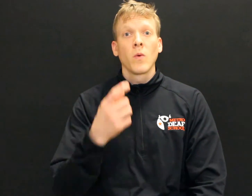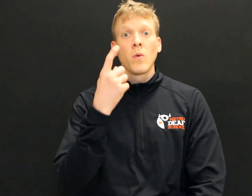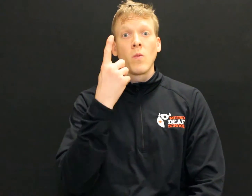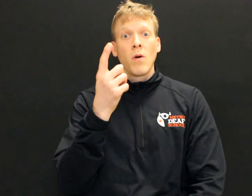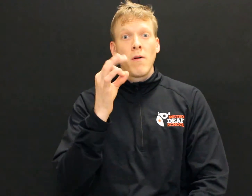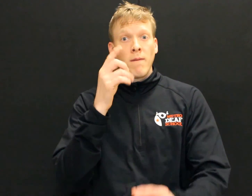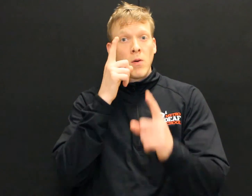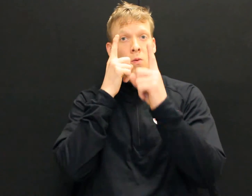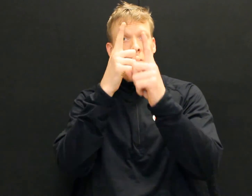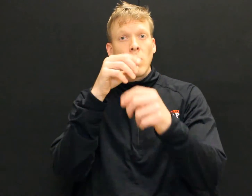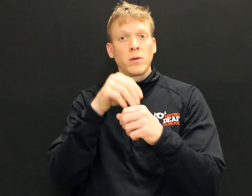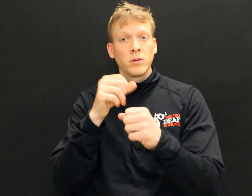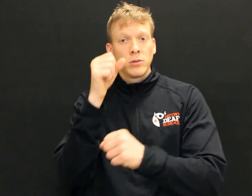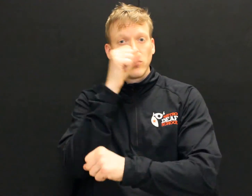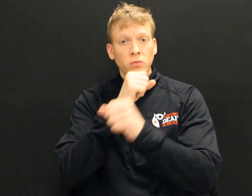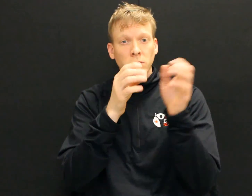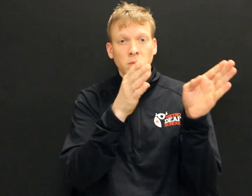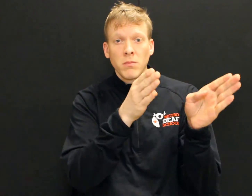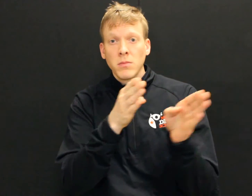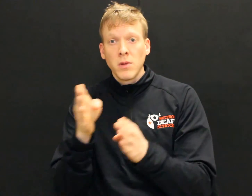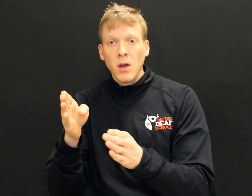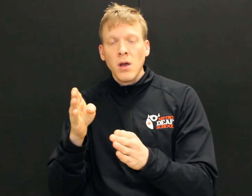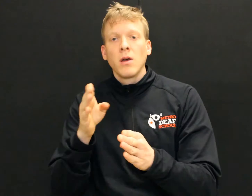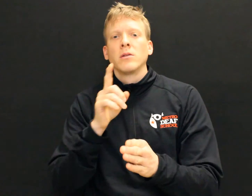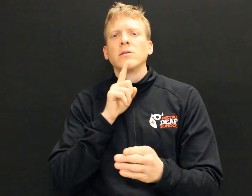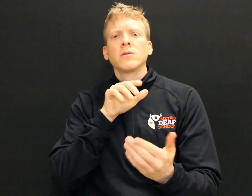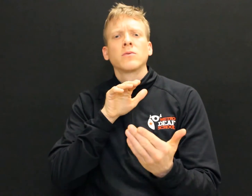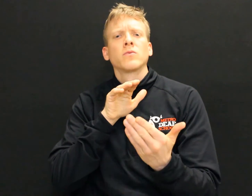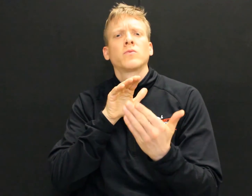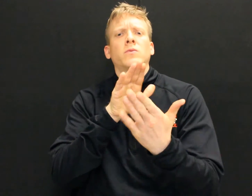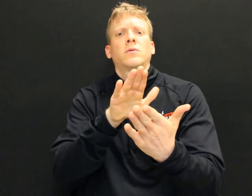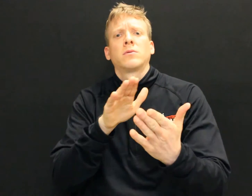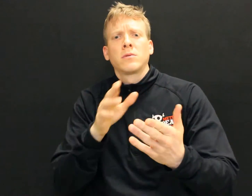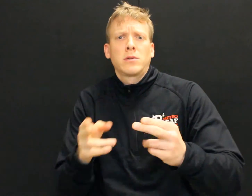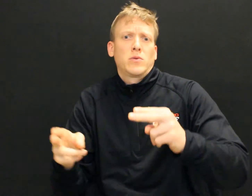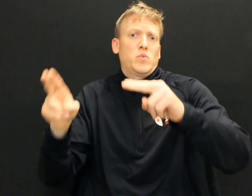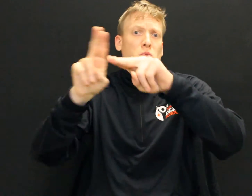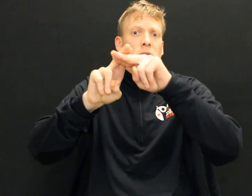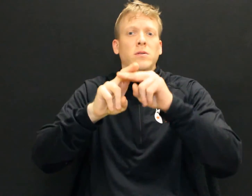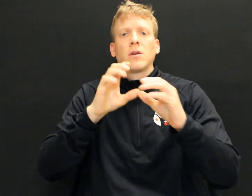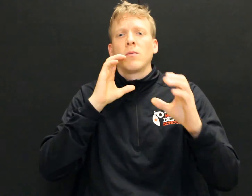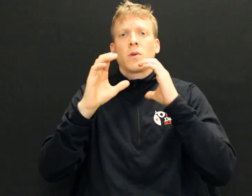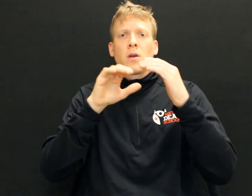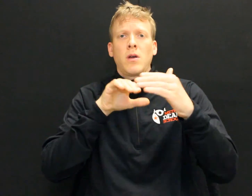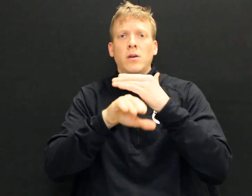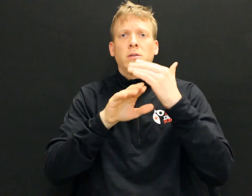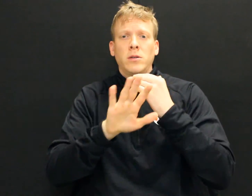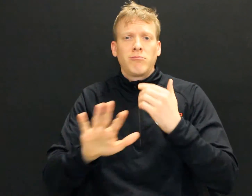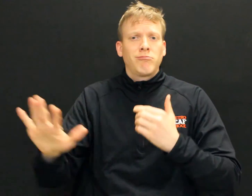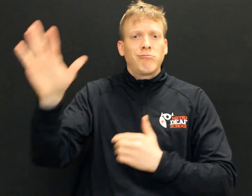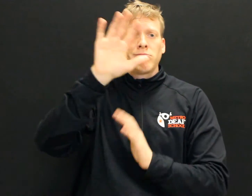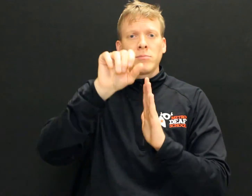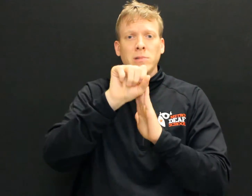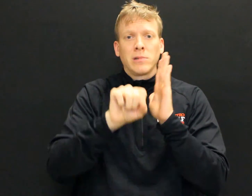One of the goals in the strategic plan is to increase communication access across the state